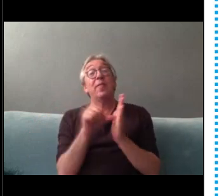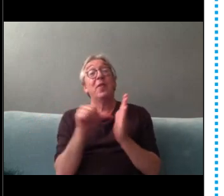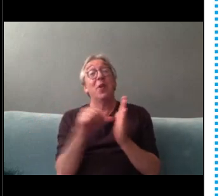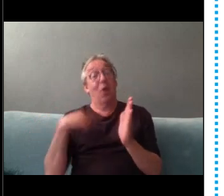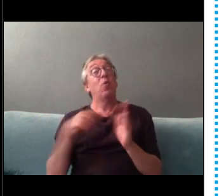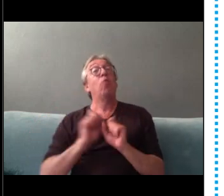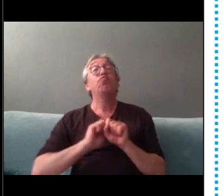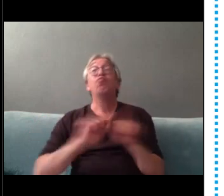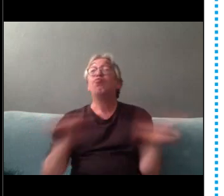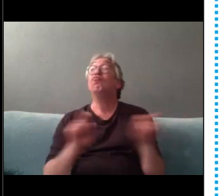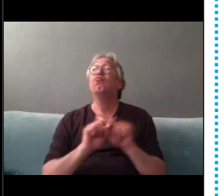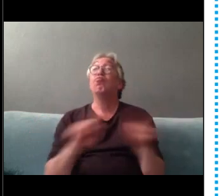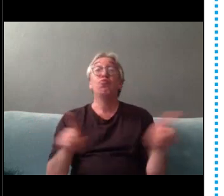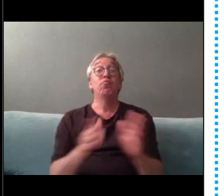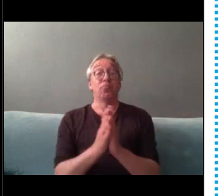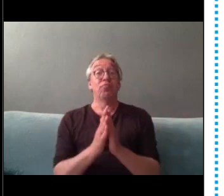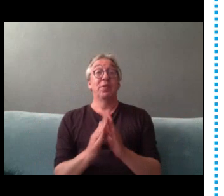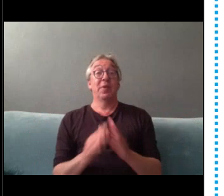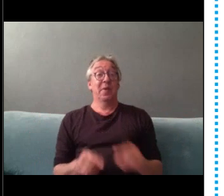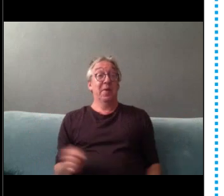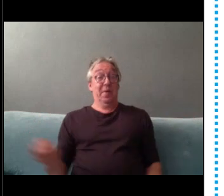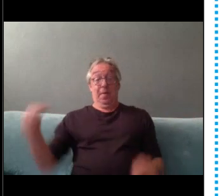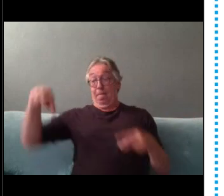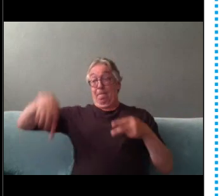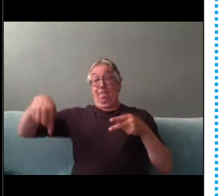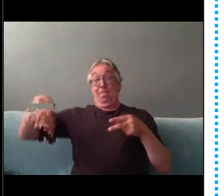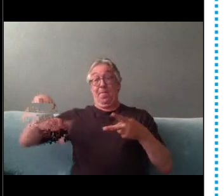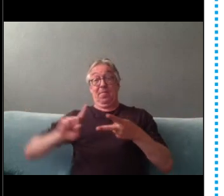And you should also be informed about major initiatives.